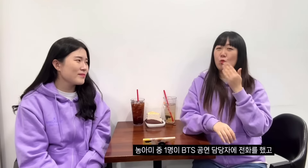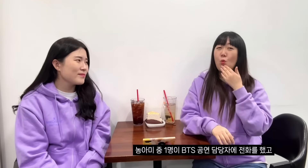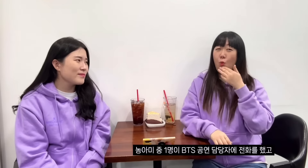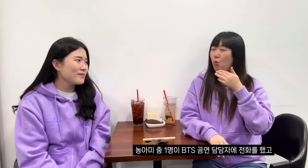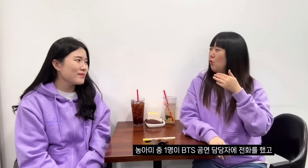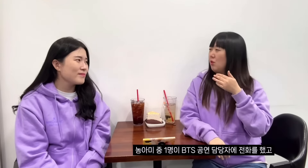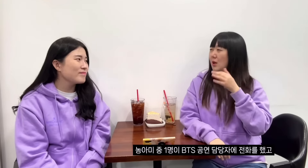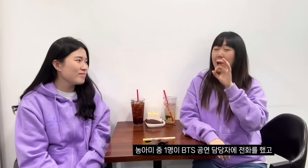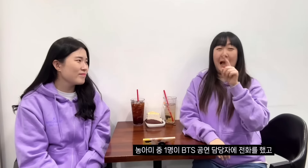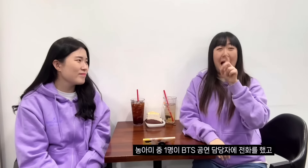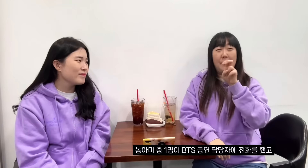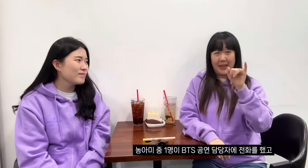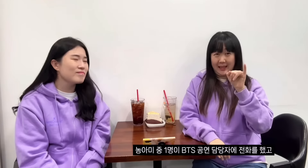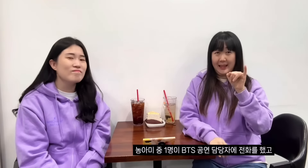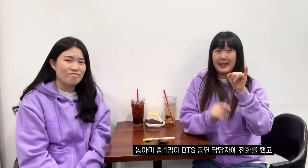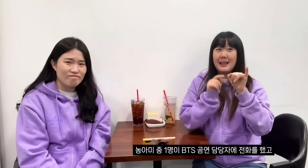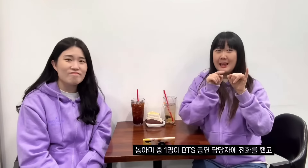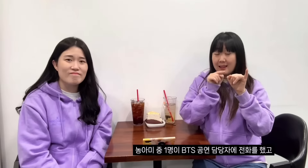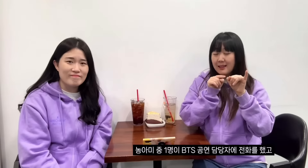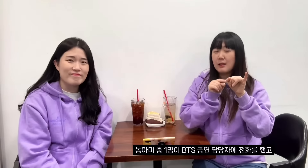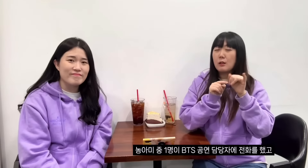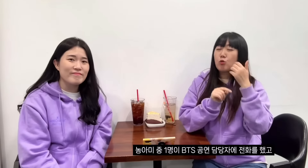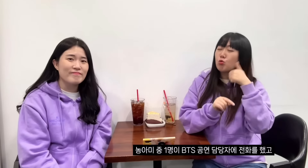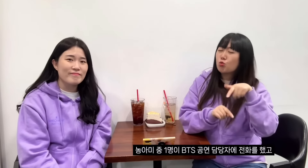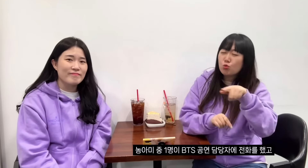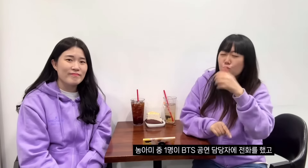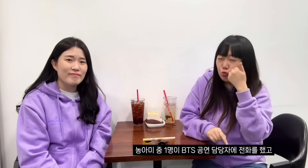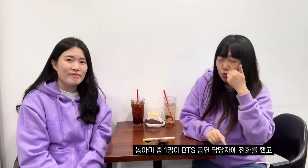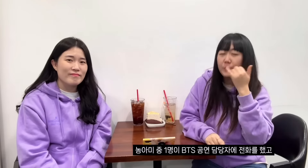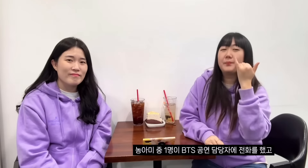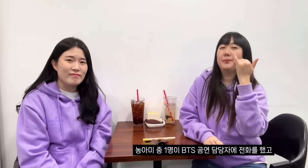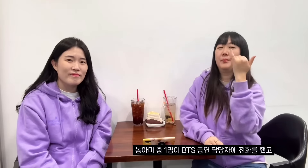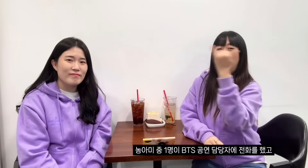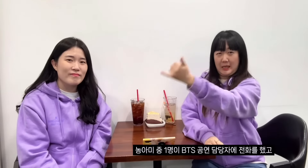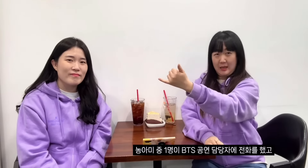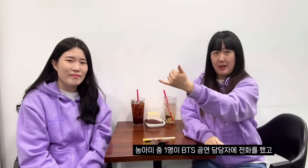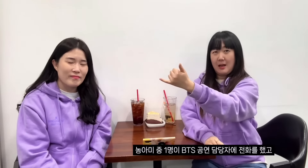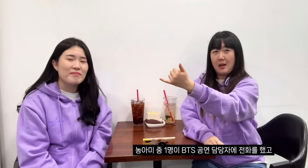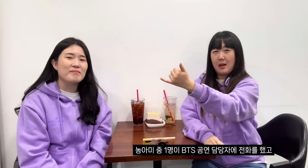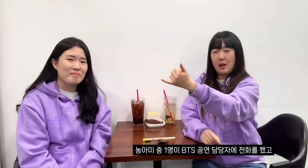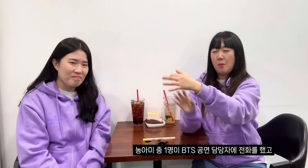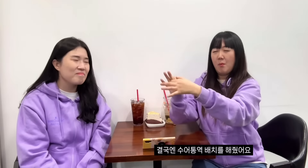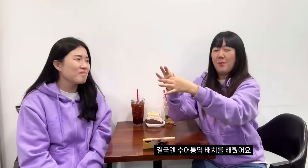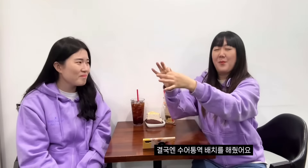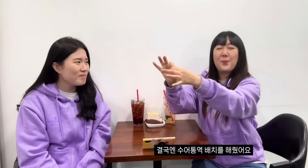one of the deaf people called the person in charge of the BTS performance